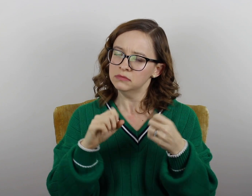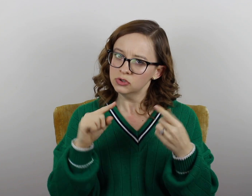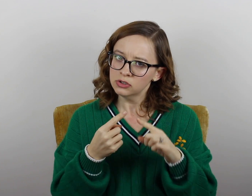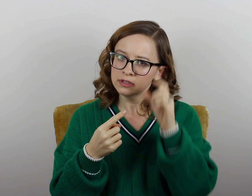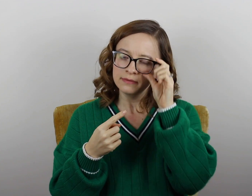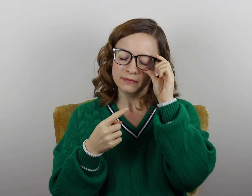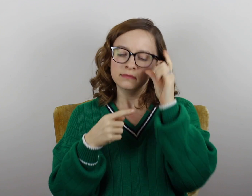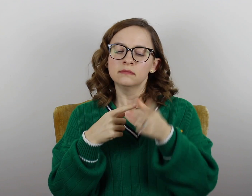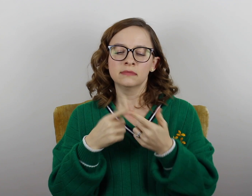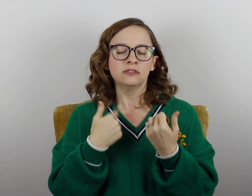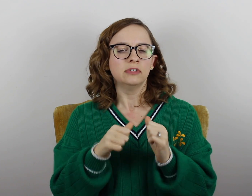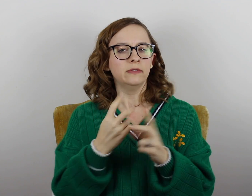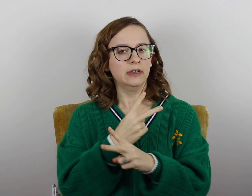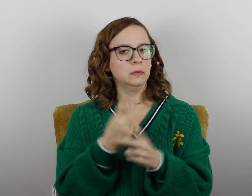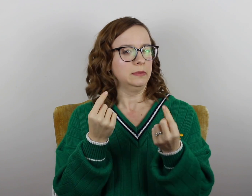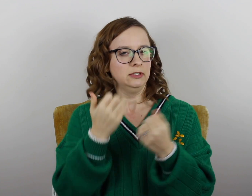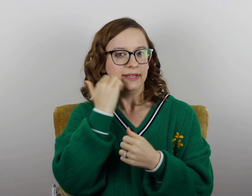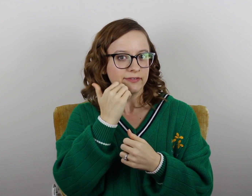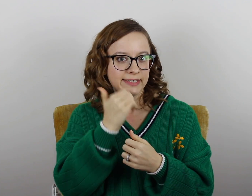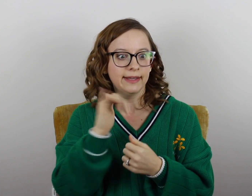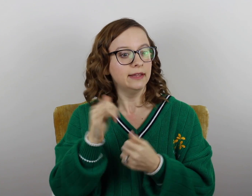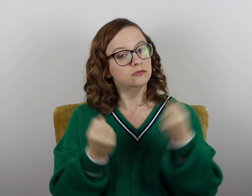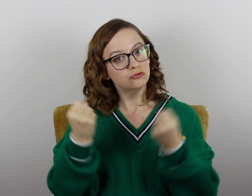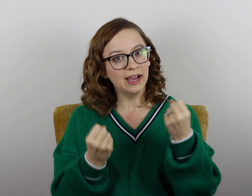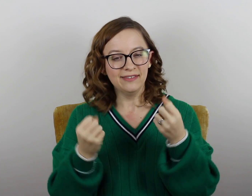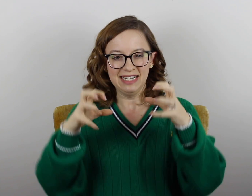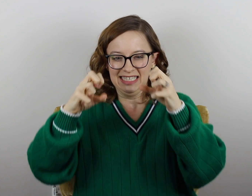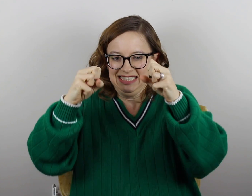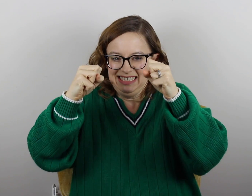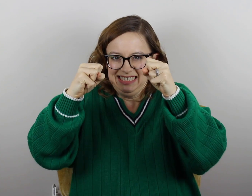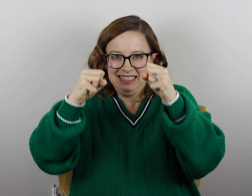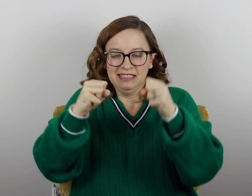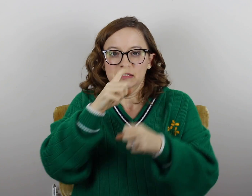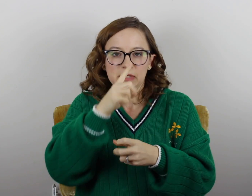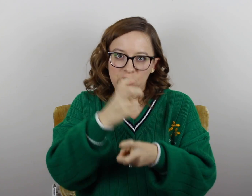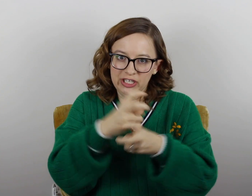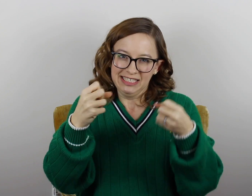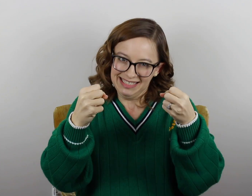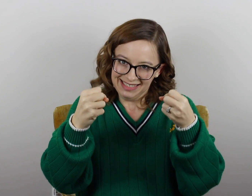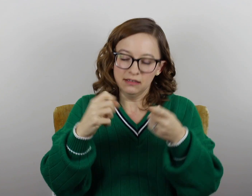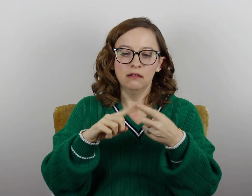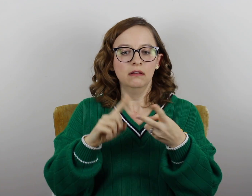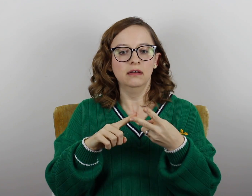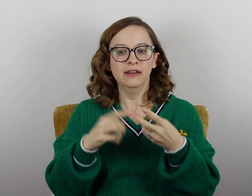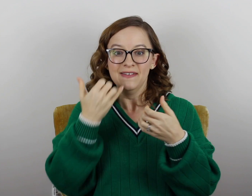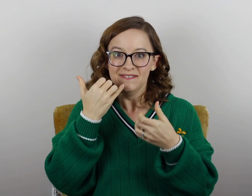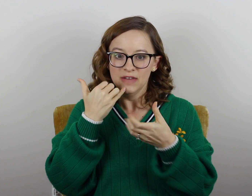I noticed that, that my wrists were hurting. So I tried to figure out. Try and figure out. It could be from driving, if you're really clenching the steering wheel hard.